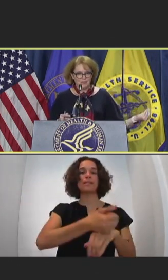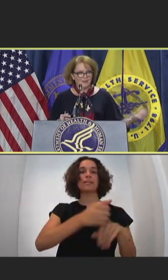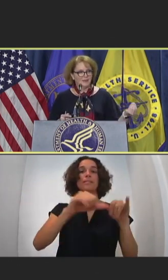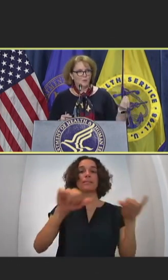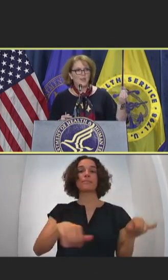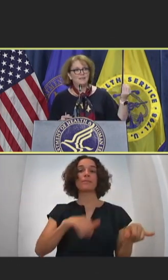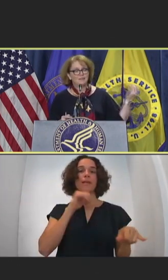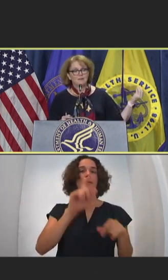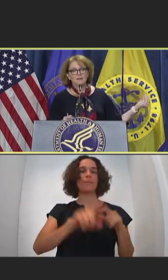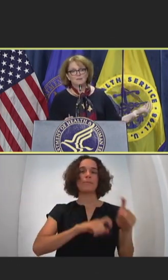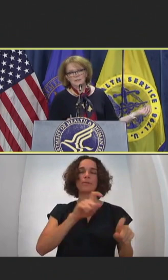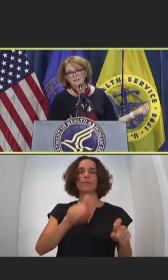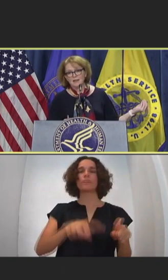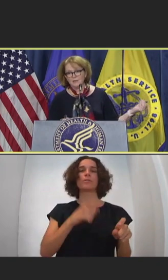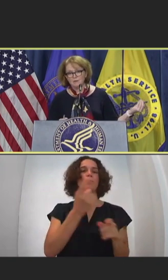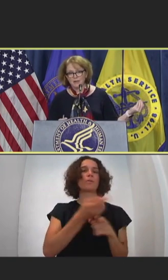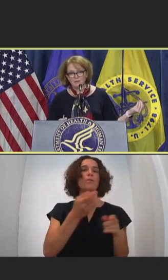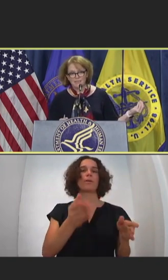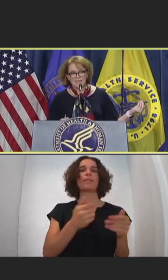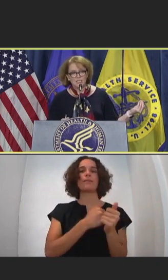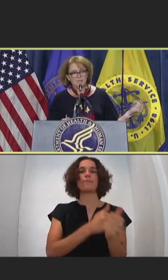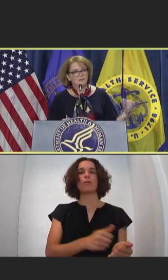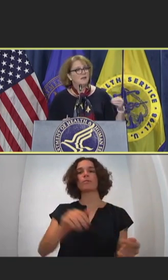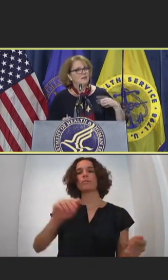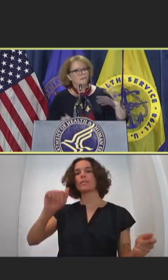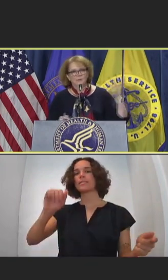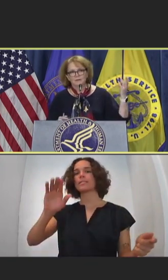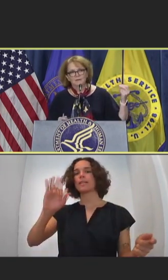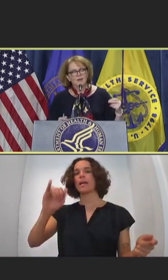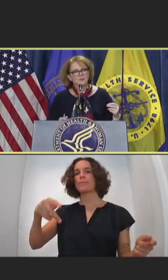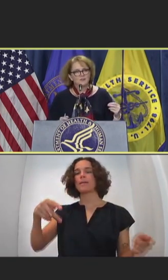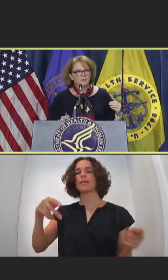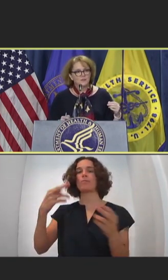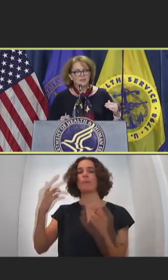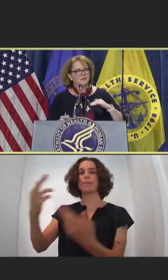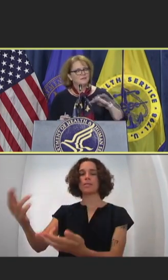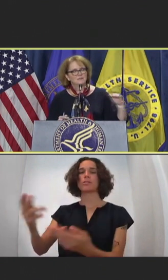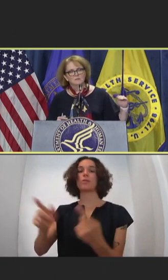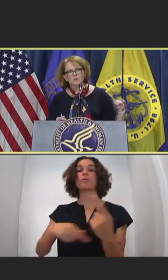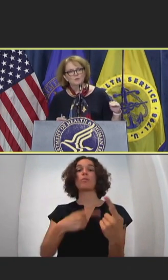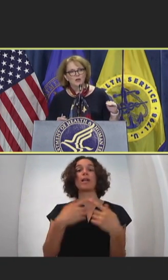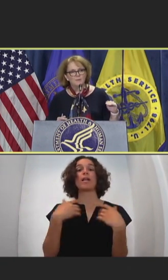in a way that follows ACIP recommendations, when health system said their system only prompts for